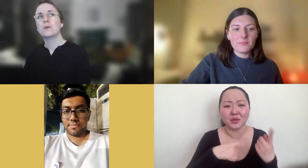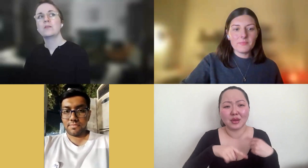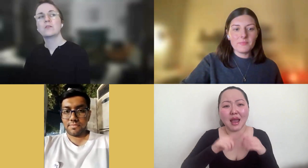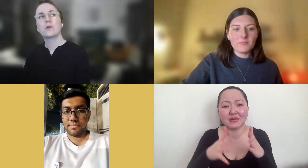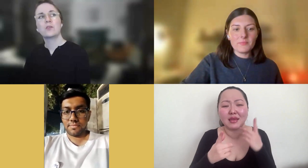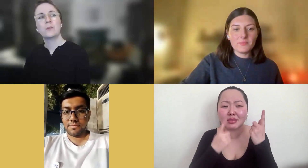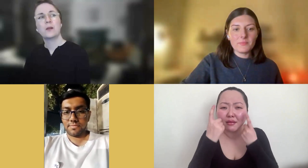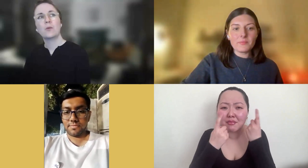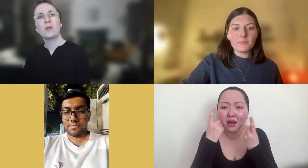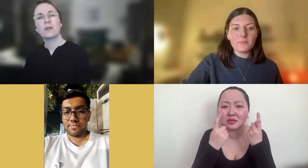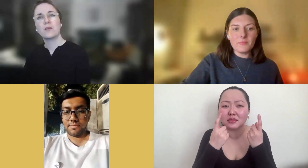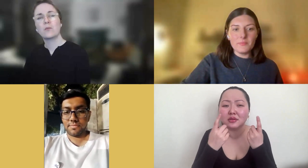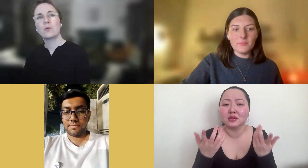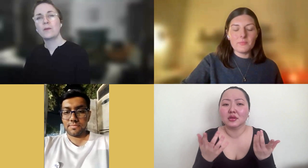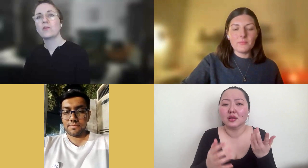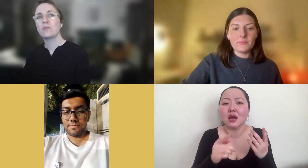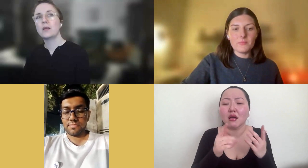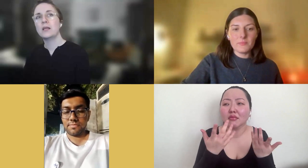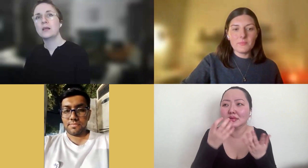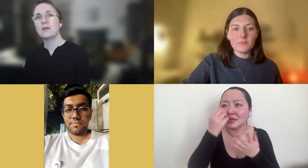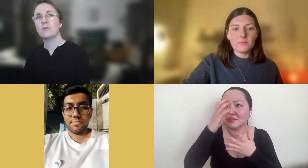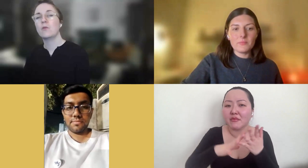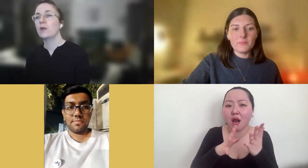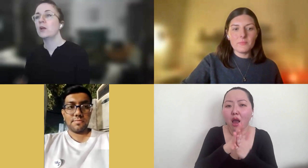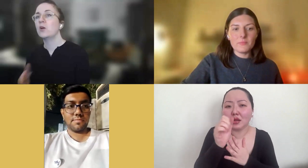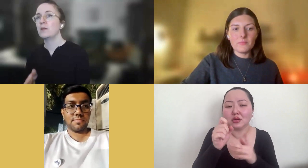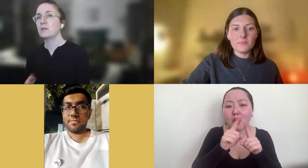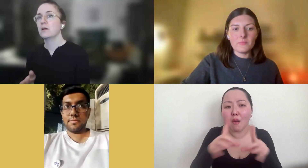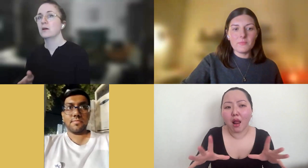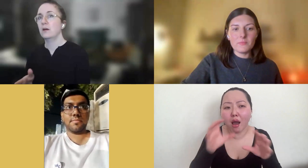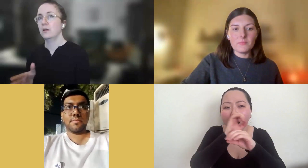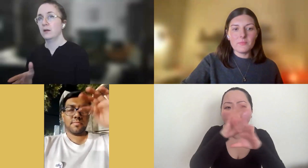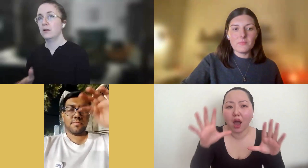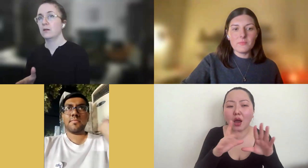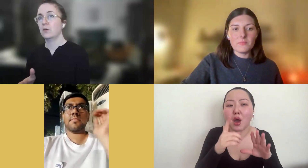the experience of culture to be like. One of the pieces that really got me into art